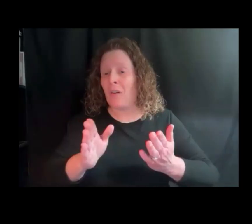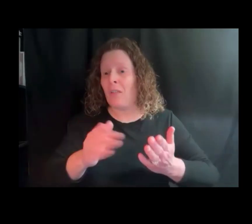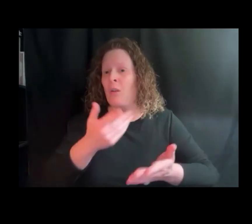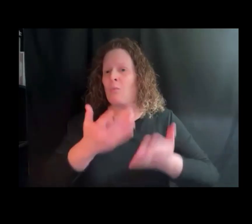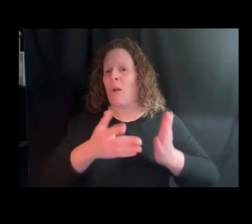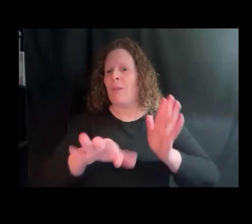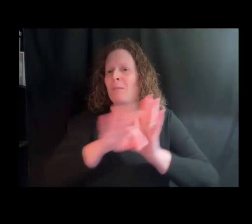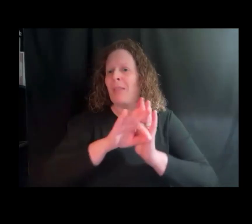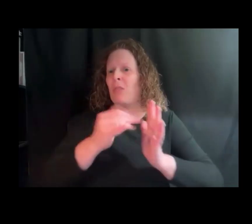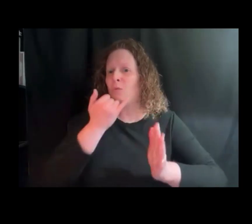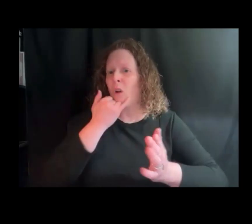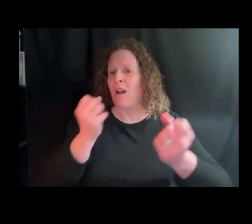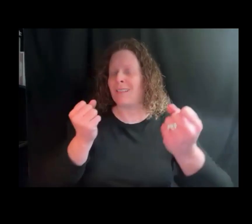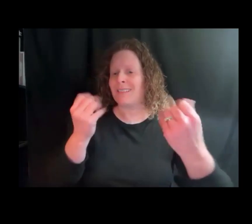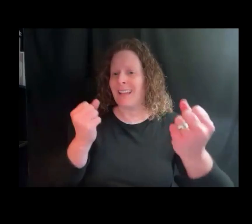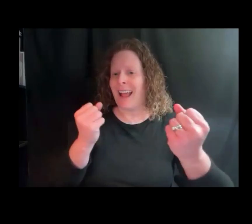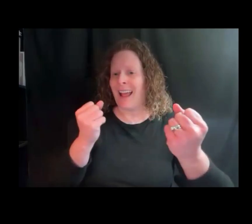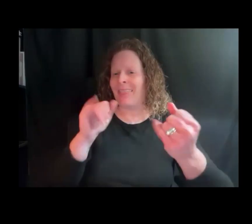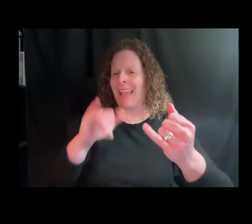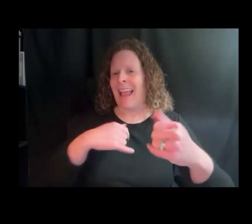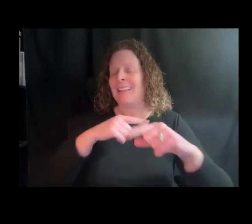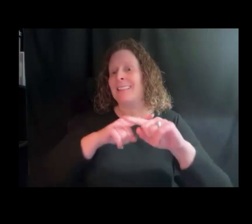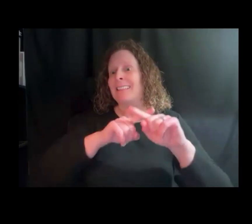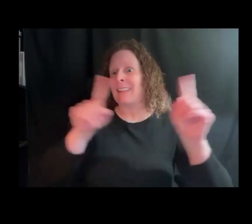If the interpreter is not prepared they're gonna pick